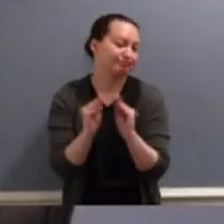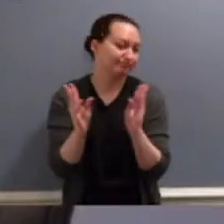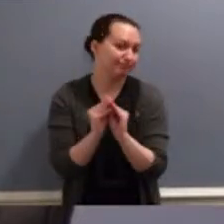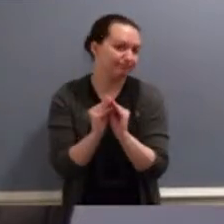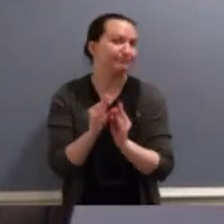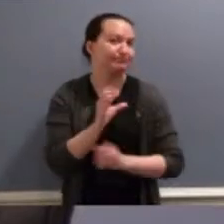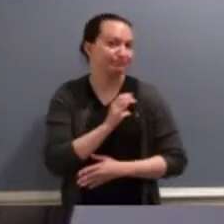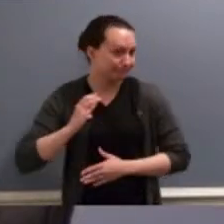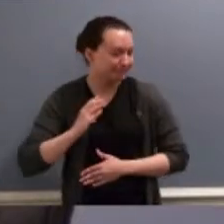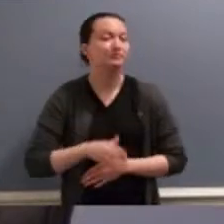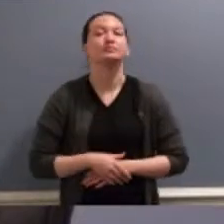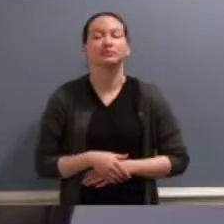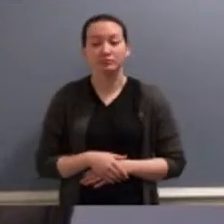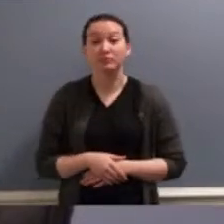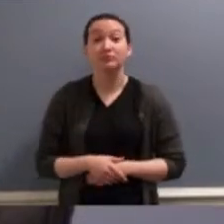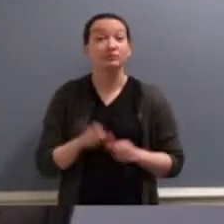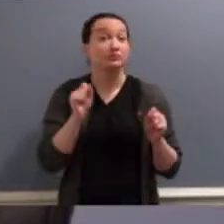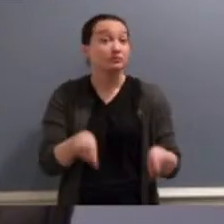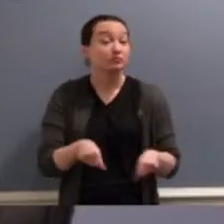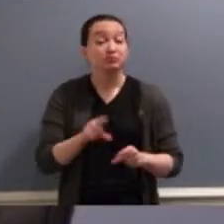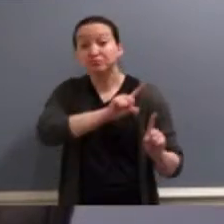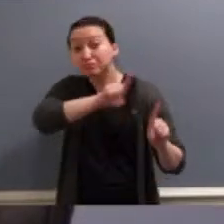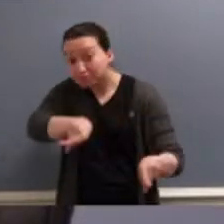Commission meeting so you can also attend that